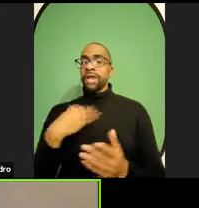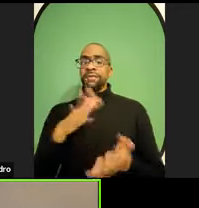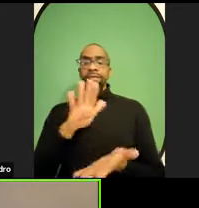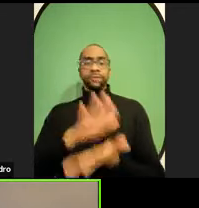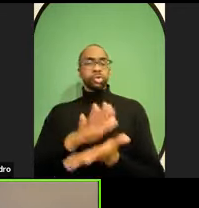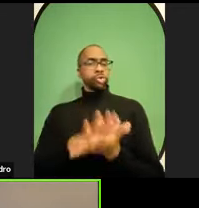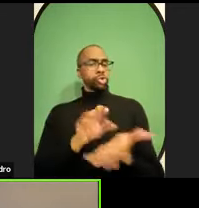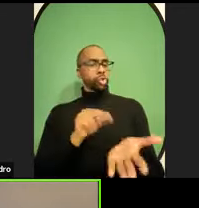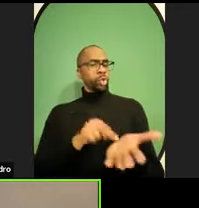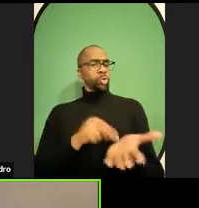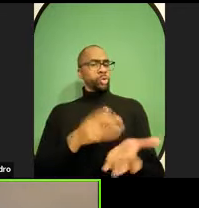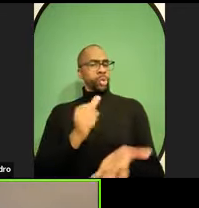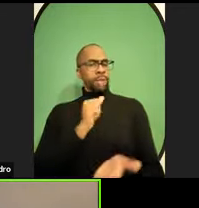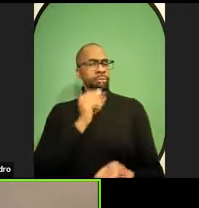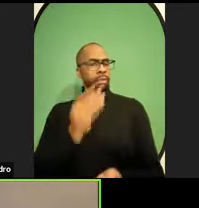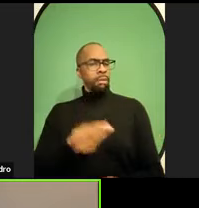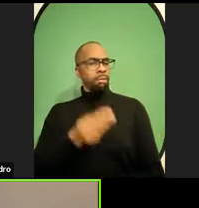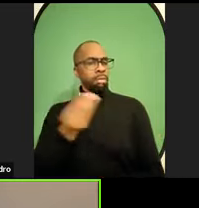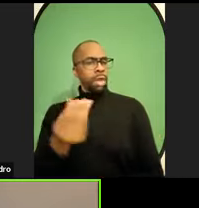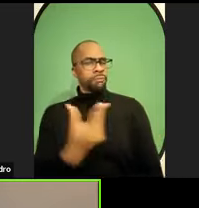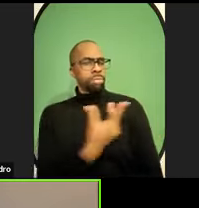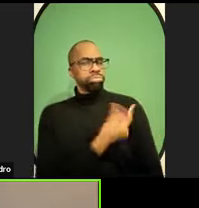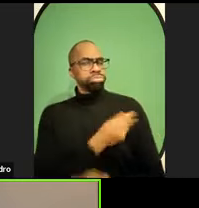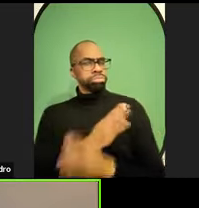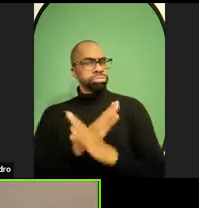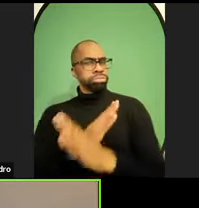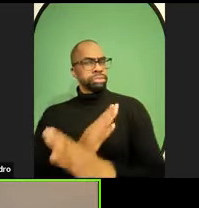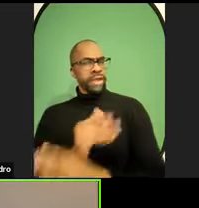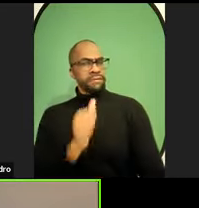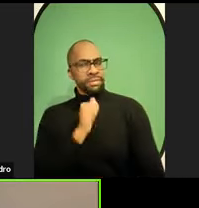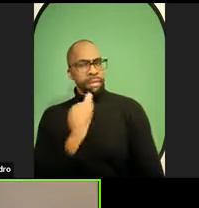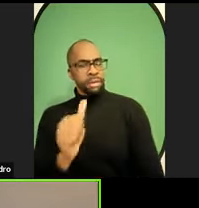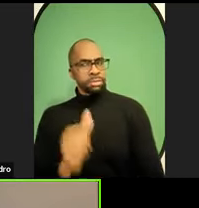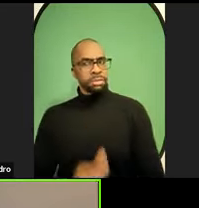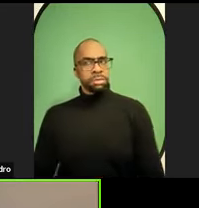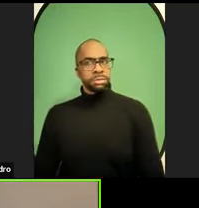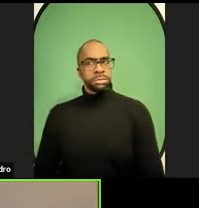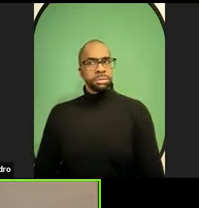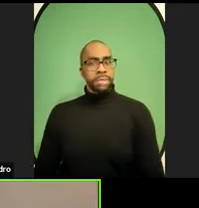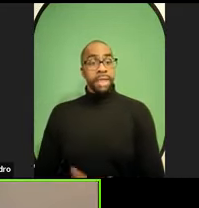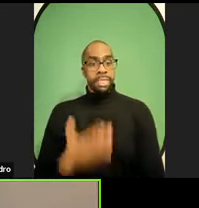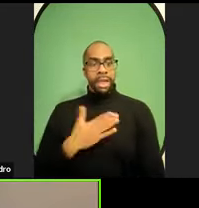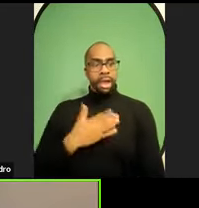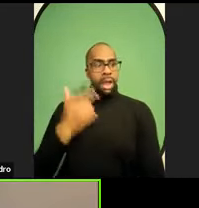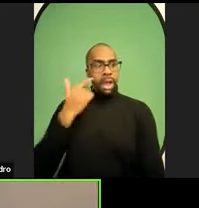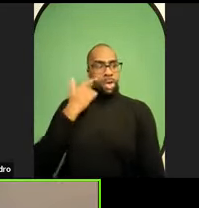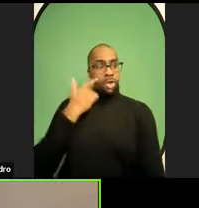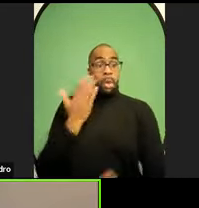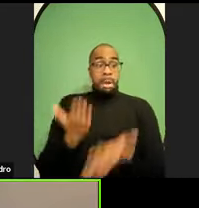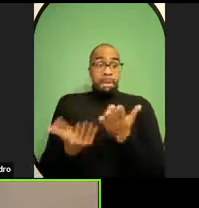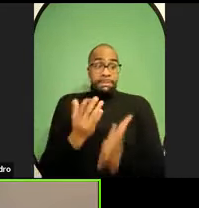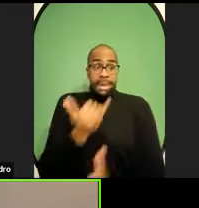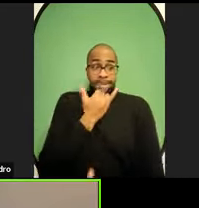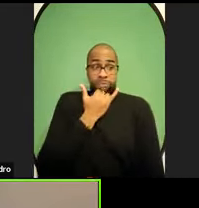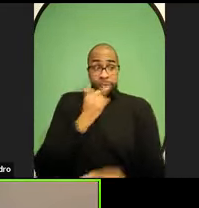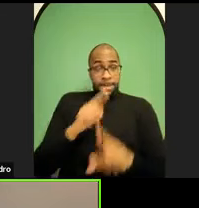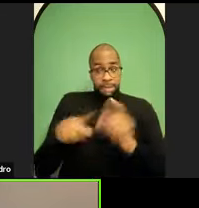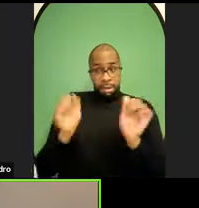itself. the vaccinations for vaccinations for kids so that's as.